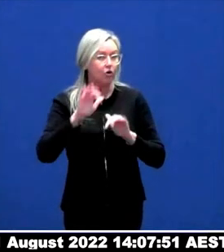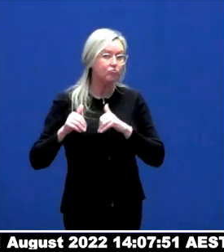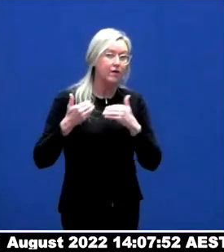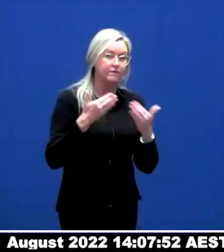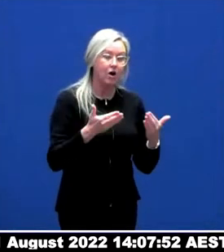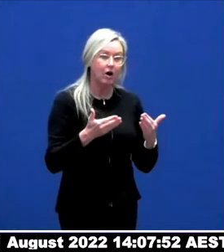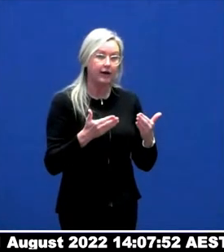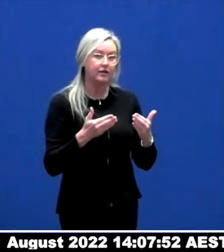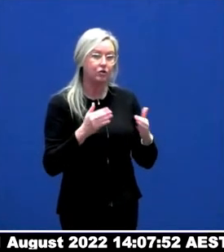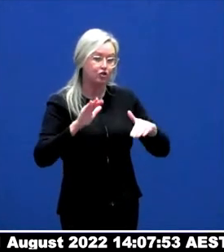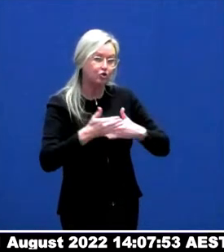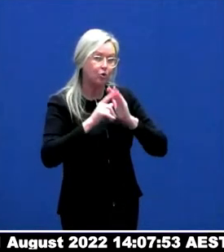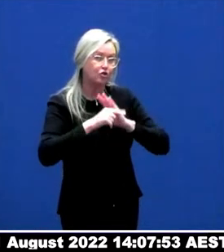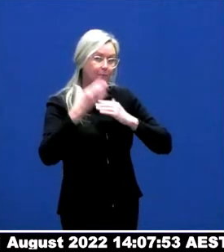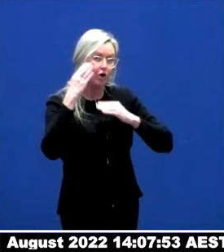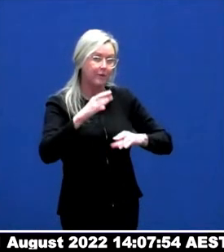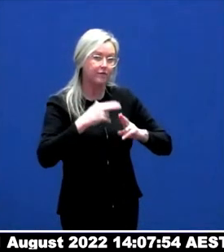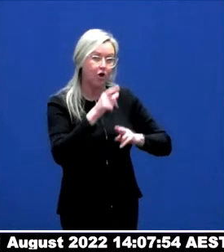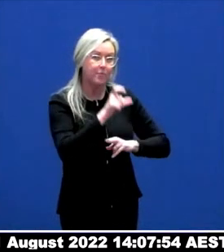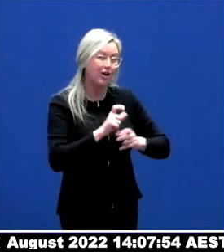We can, on a case-by-case basis.